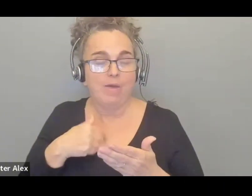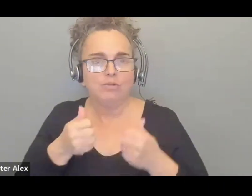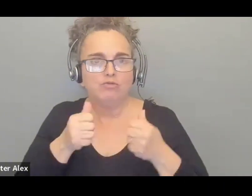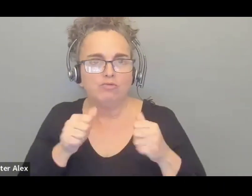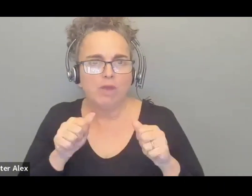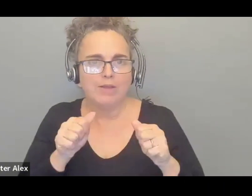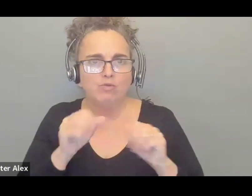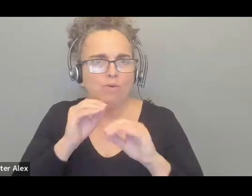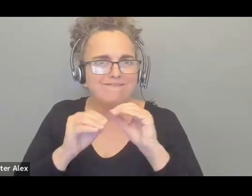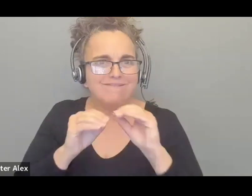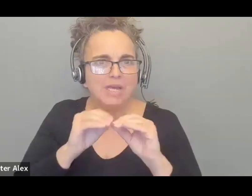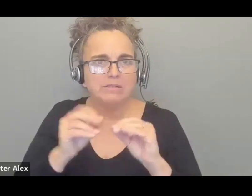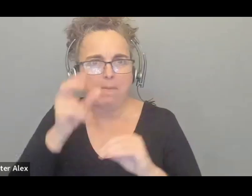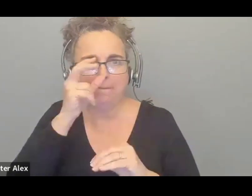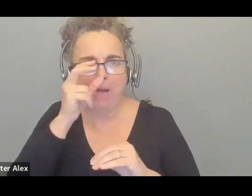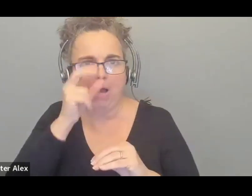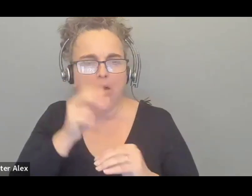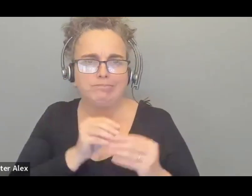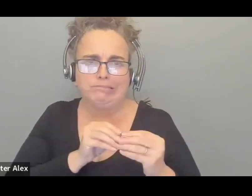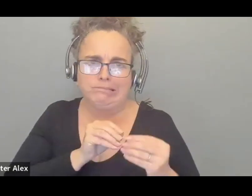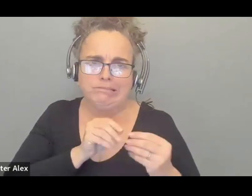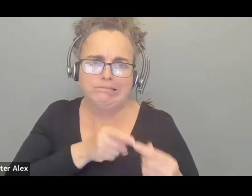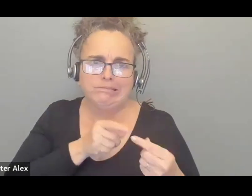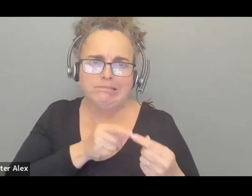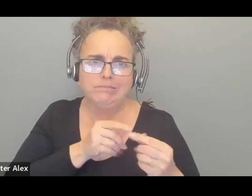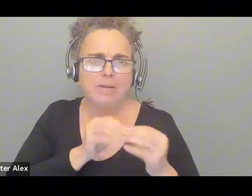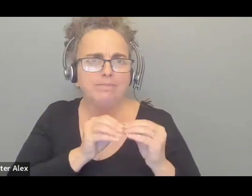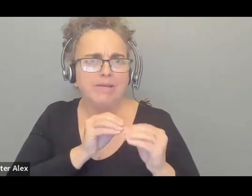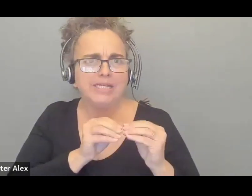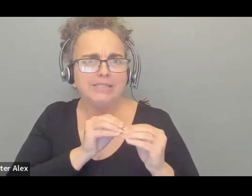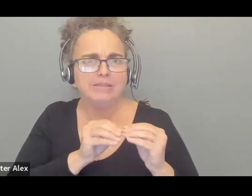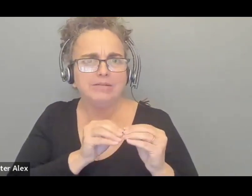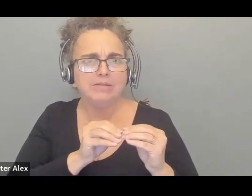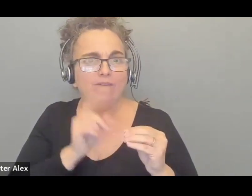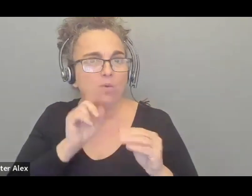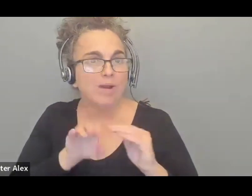to fix a bug that we had for accessibility